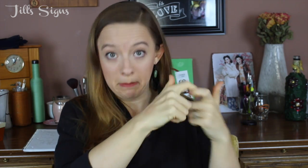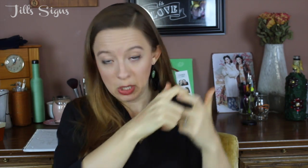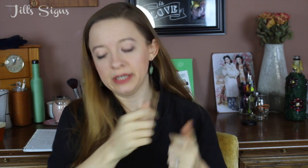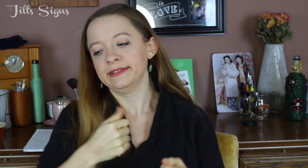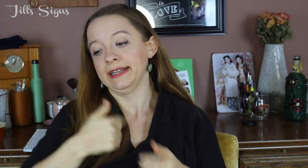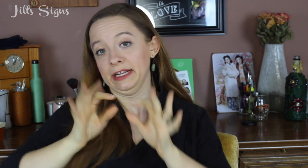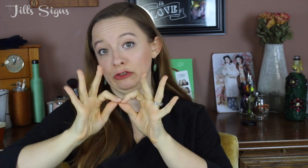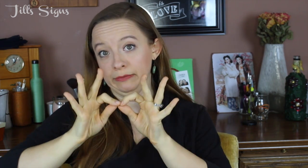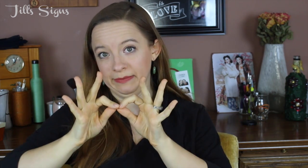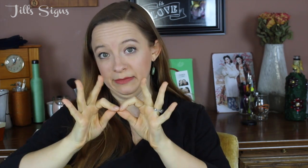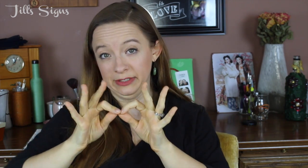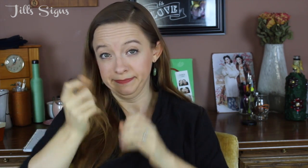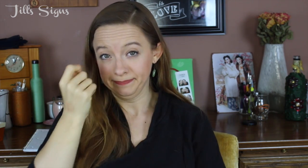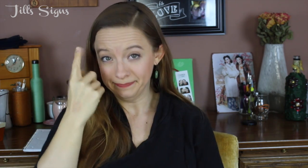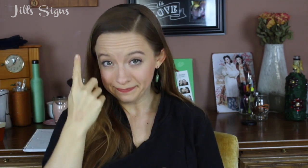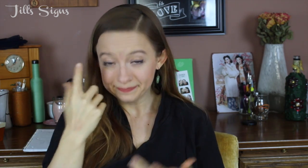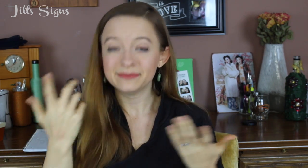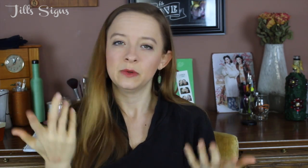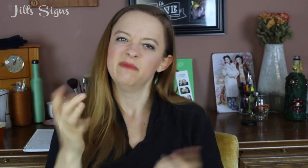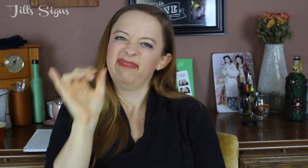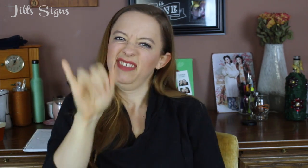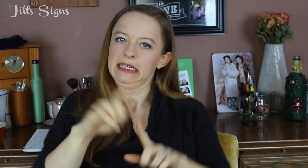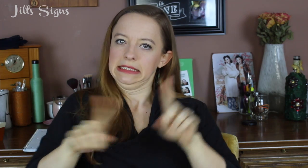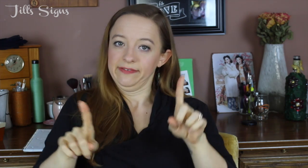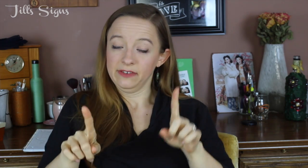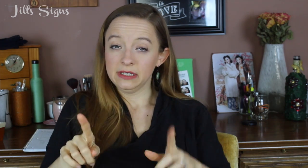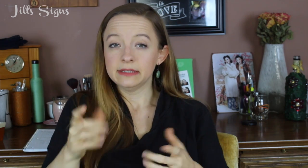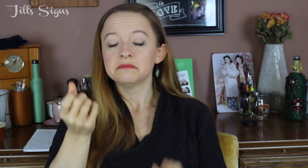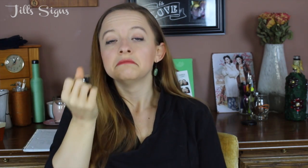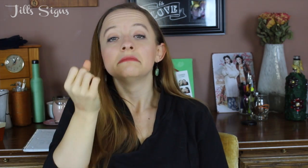waiting, pausing, and then interpreting. So agian it's just